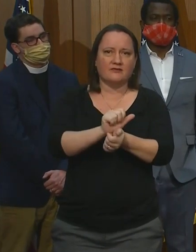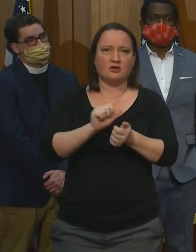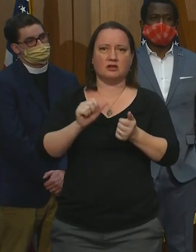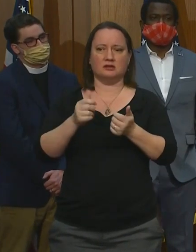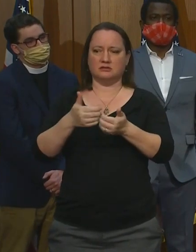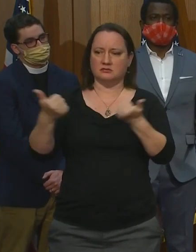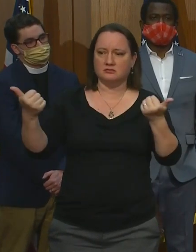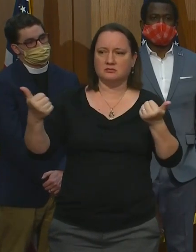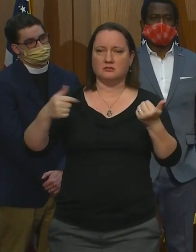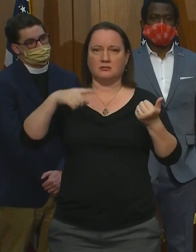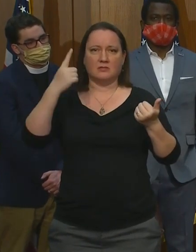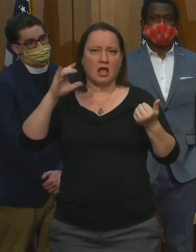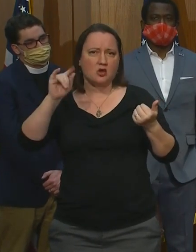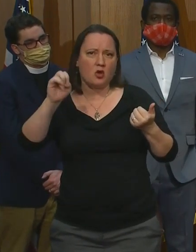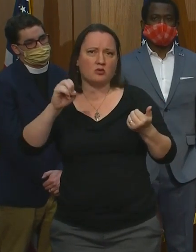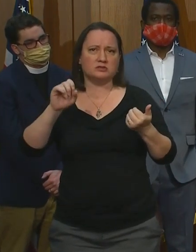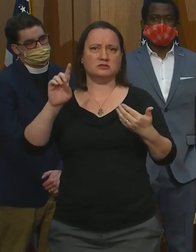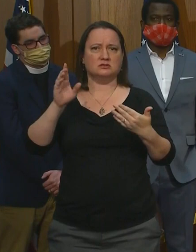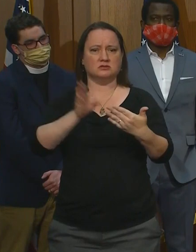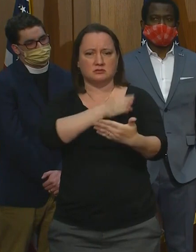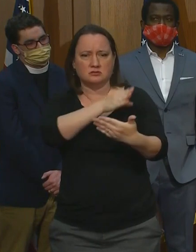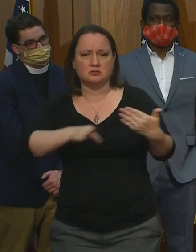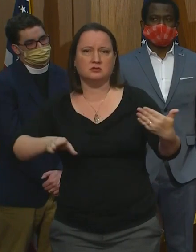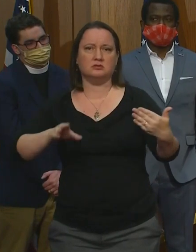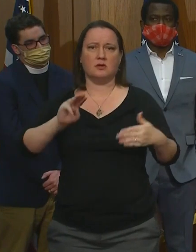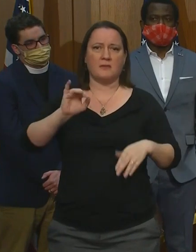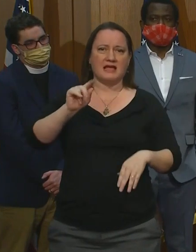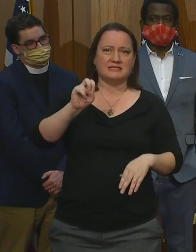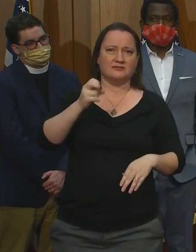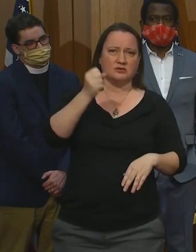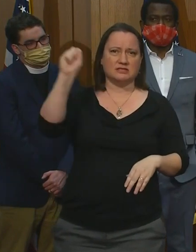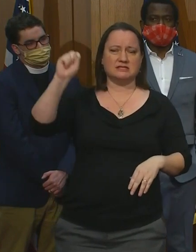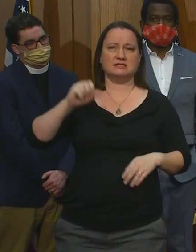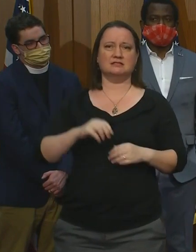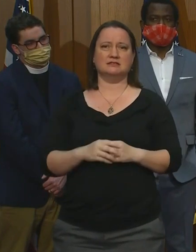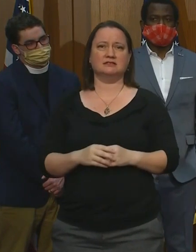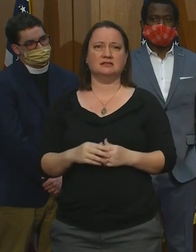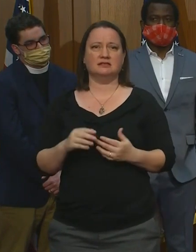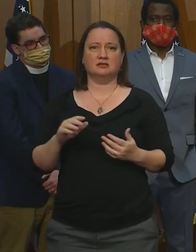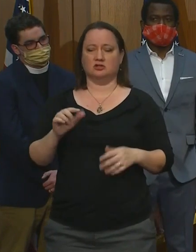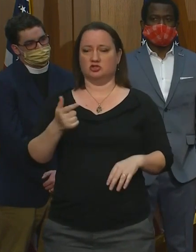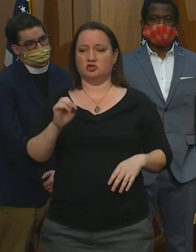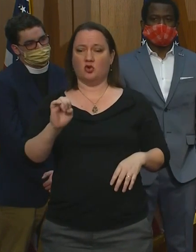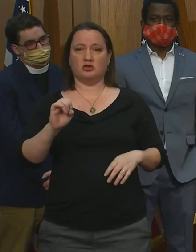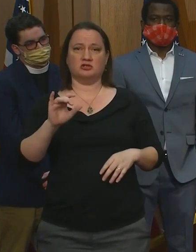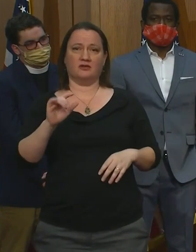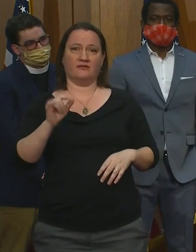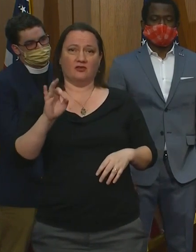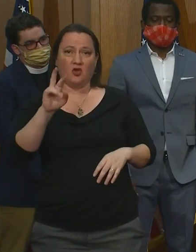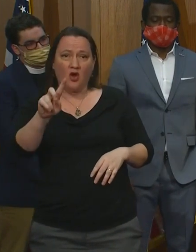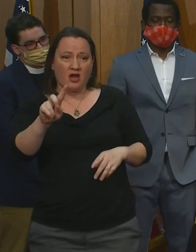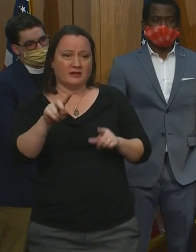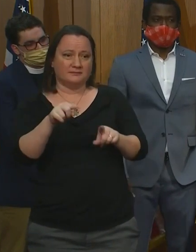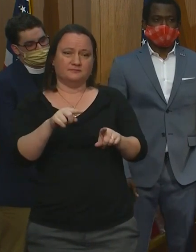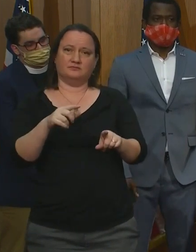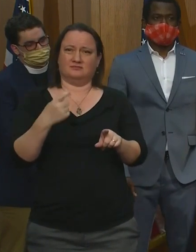SLAVERY AND SEGREGATION. IN THE BLACK CODES. AND DISCRIMINATION. AND MASSIVE